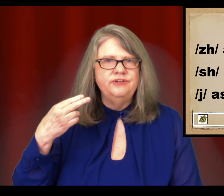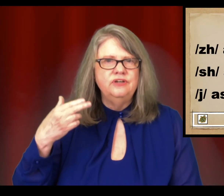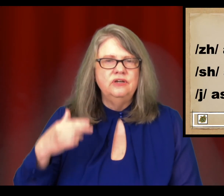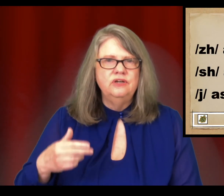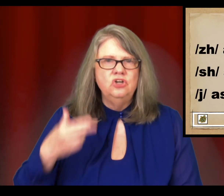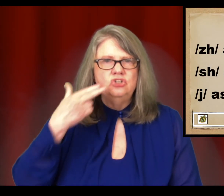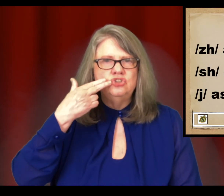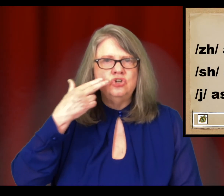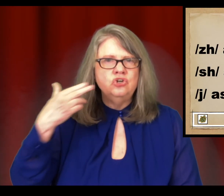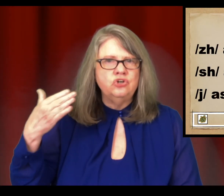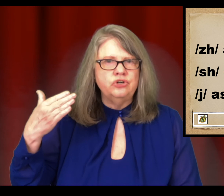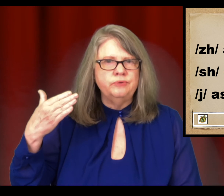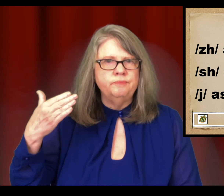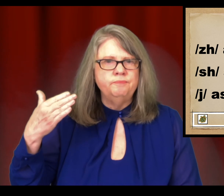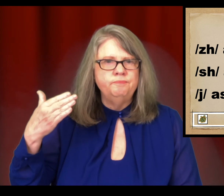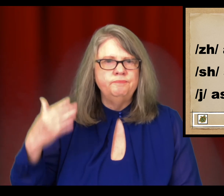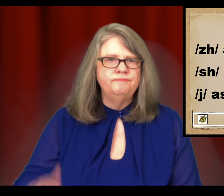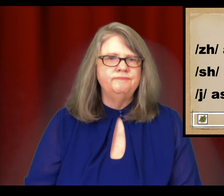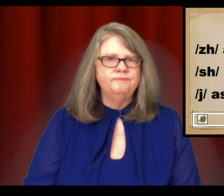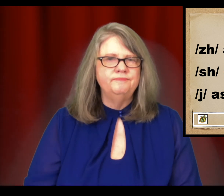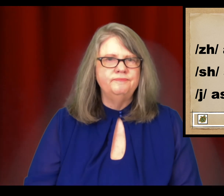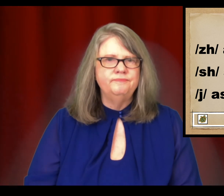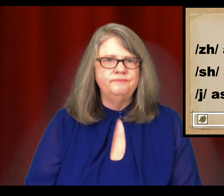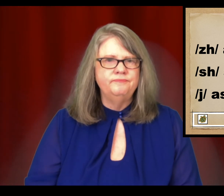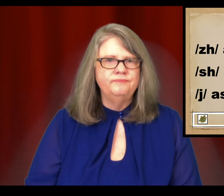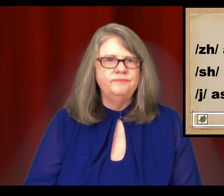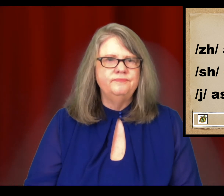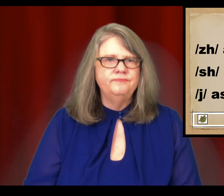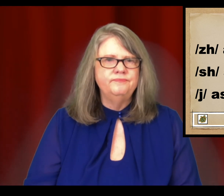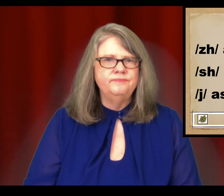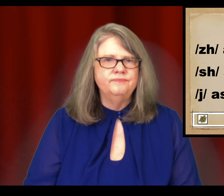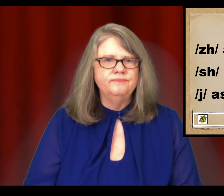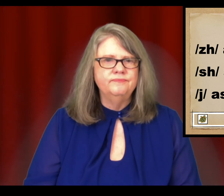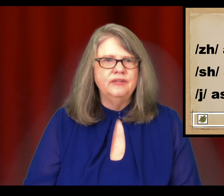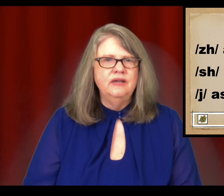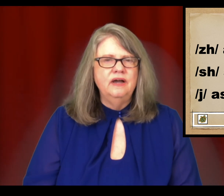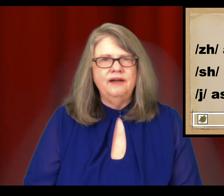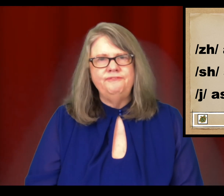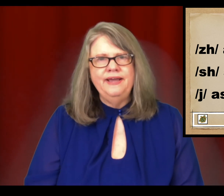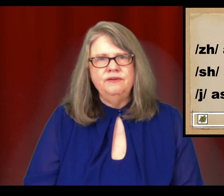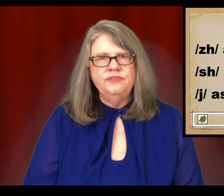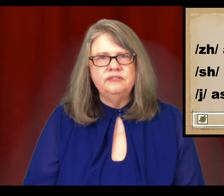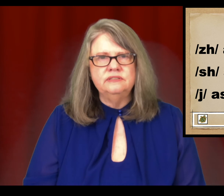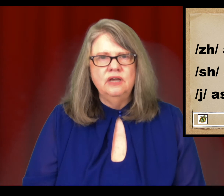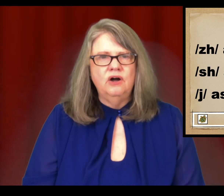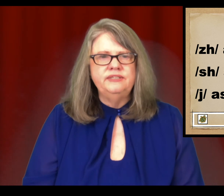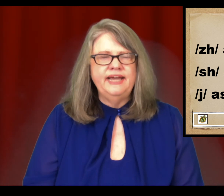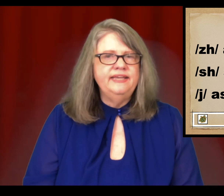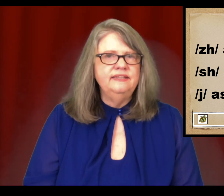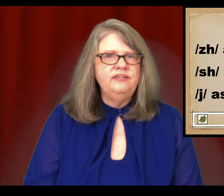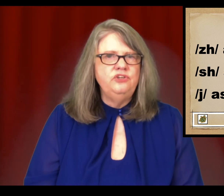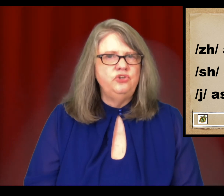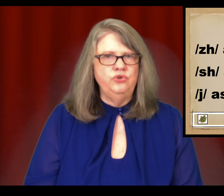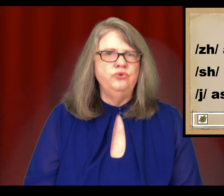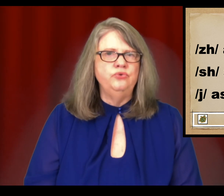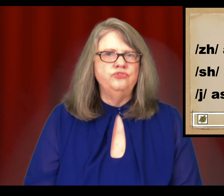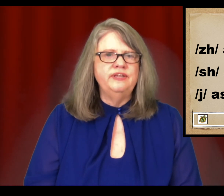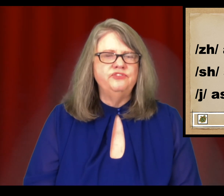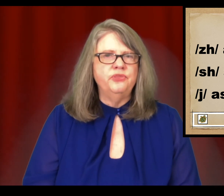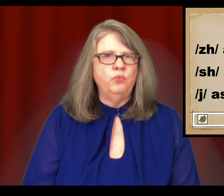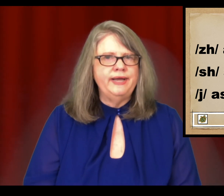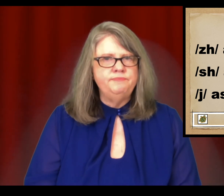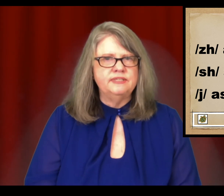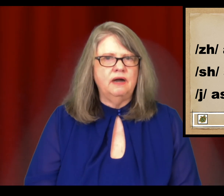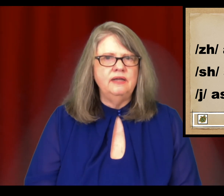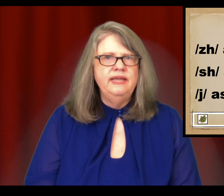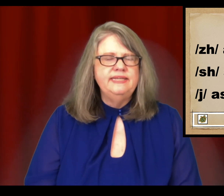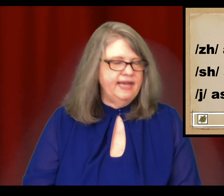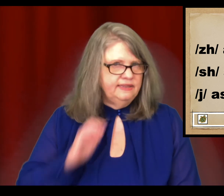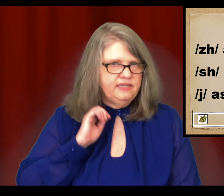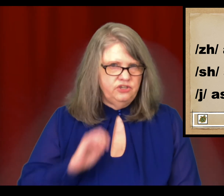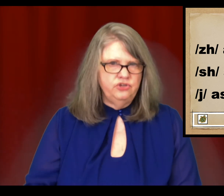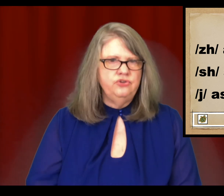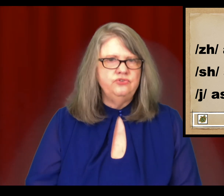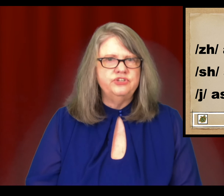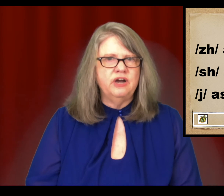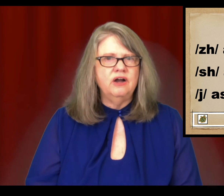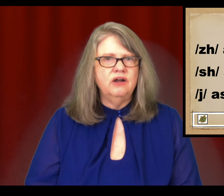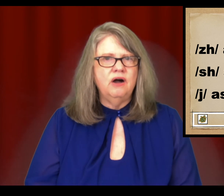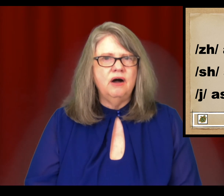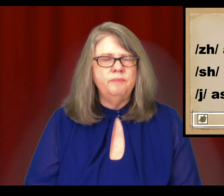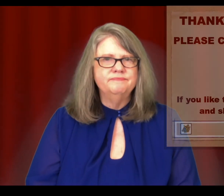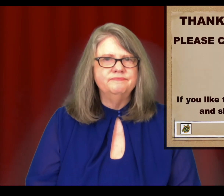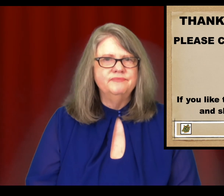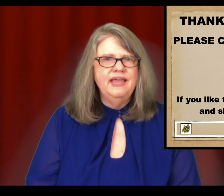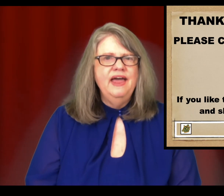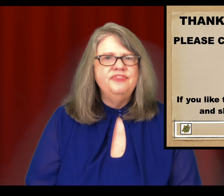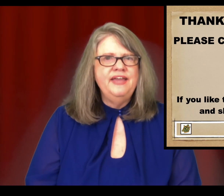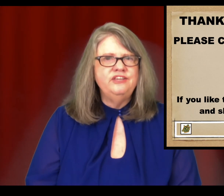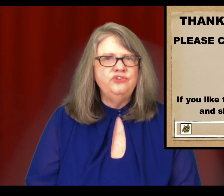"Germ". I found this on daily cues it's the website DailyCues.com. Thank you for